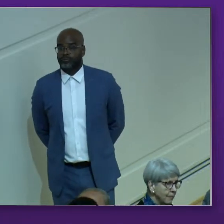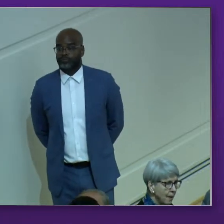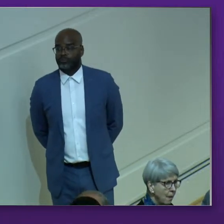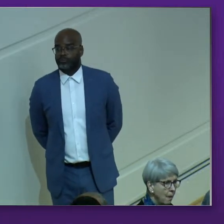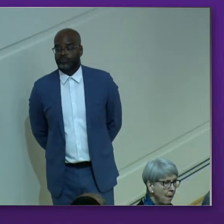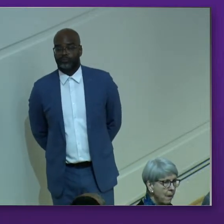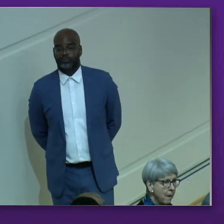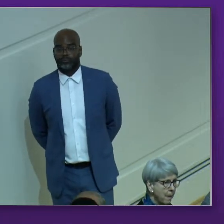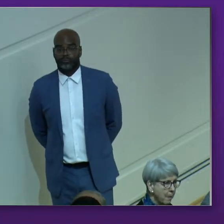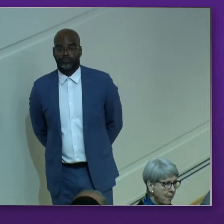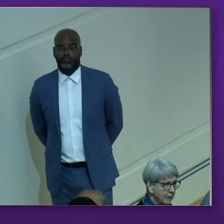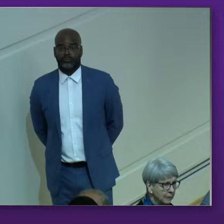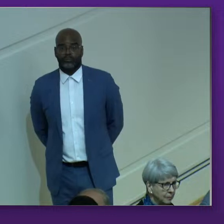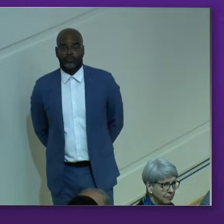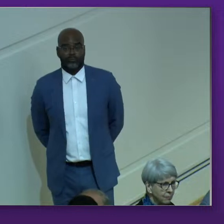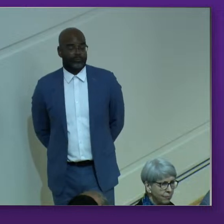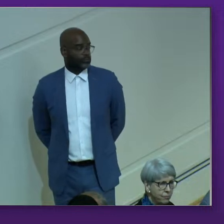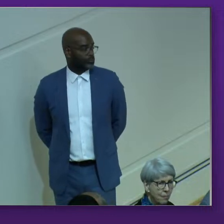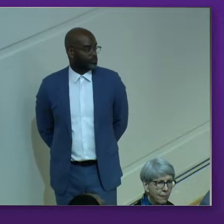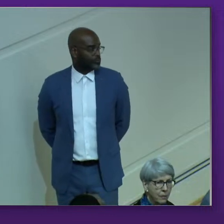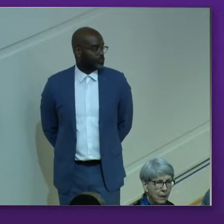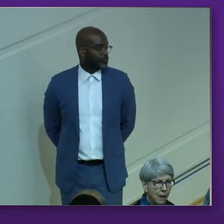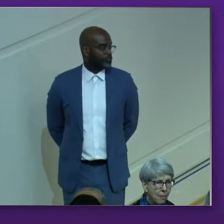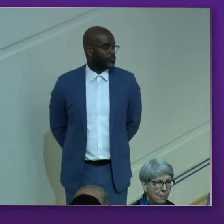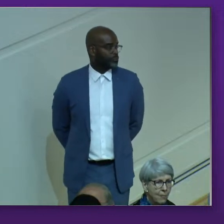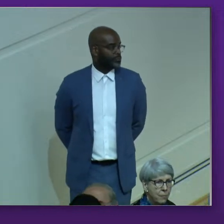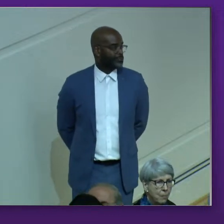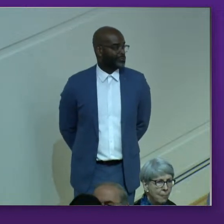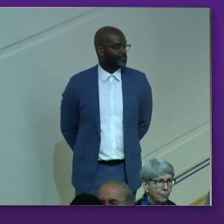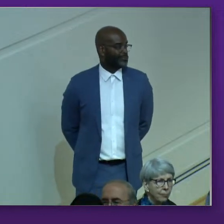ALL TAKING BASICALLY GIVES YOU THE UNDERSTANDING OF HOW EACH